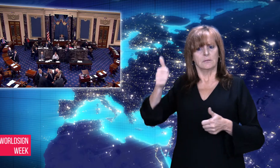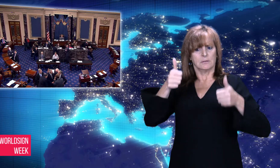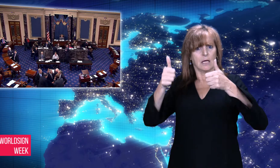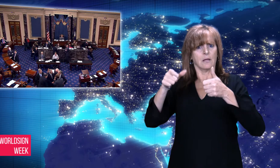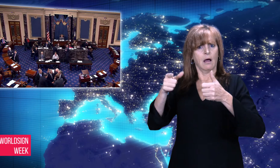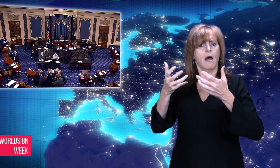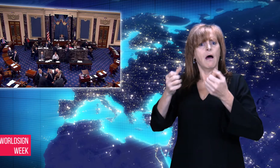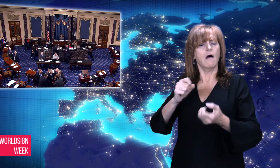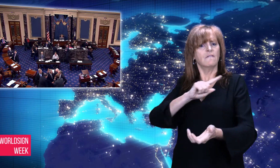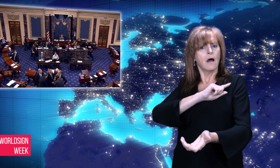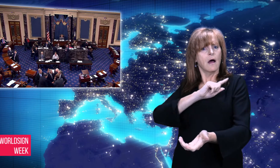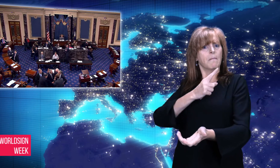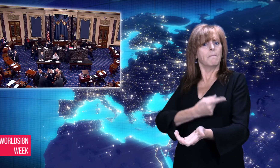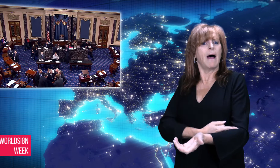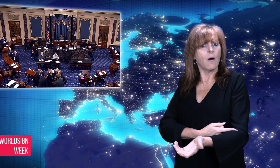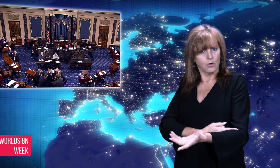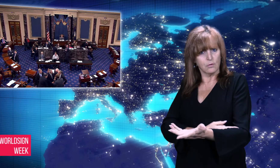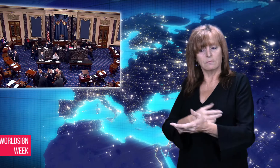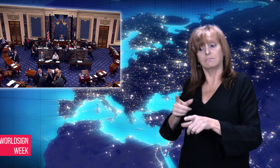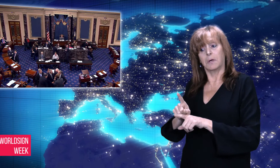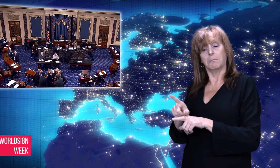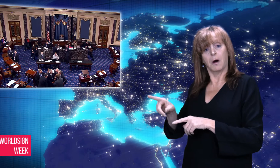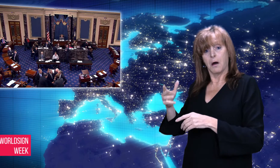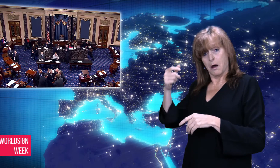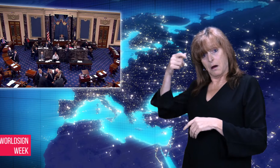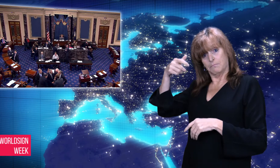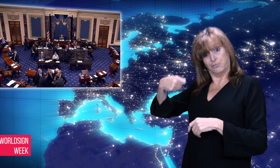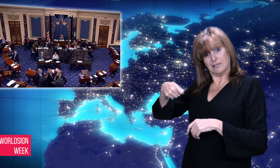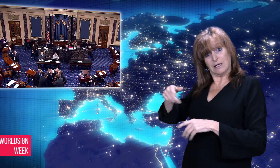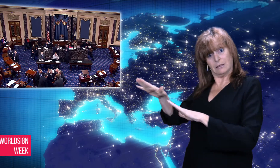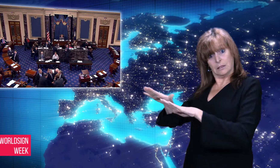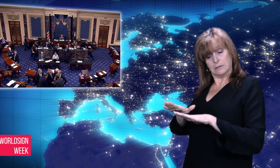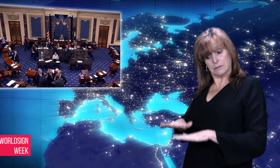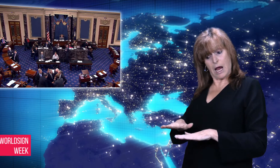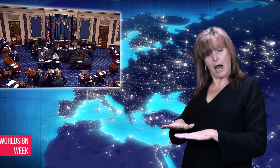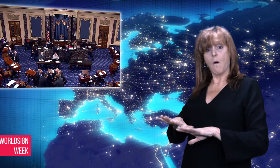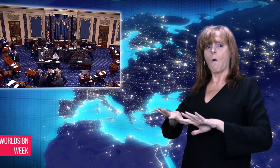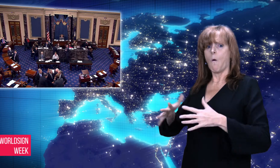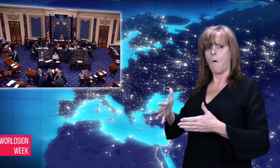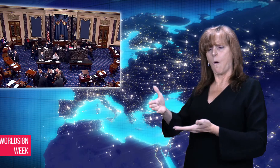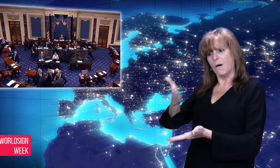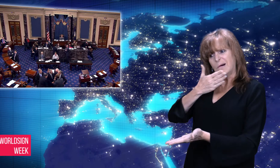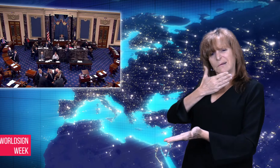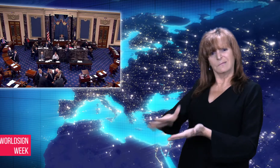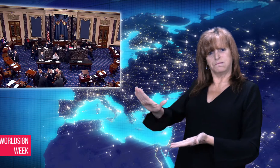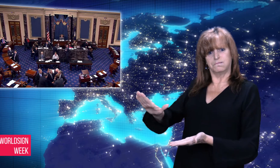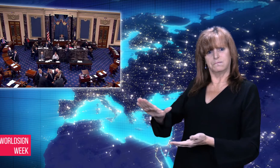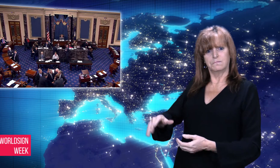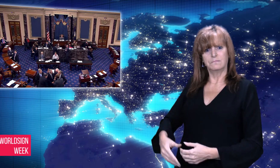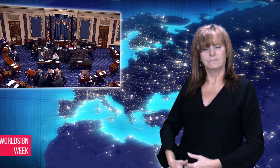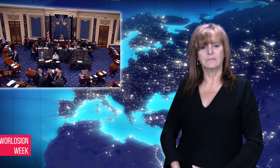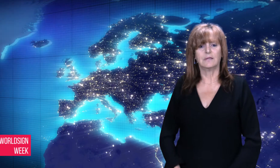has the power to keep the US president in office or remove him.